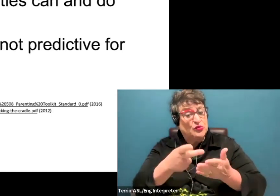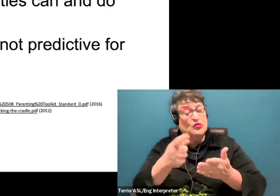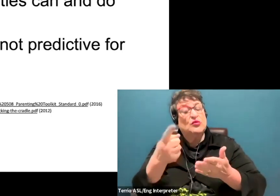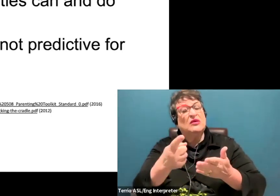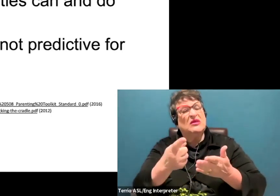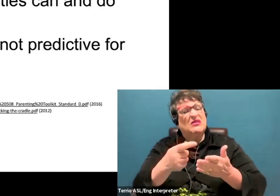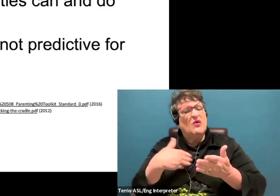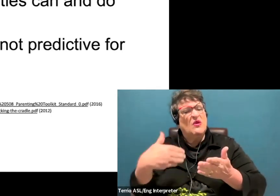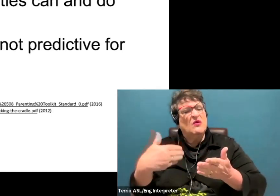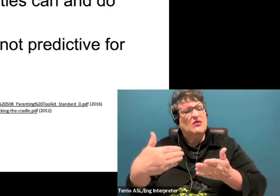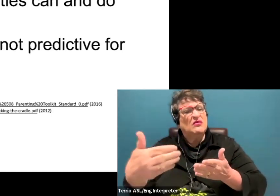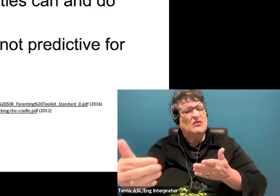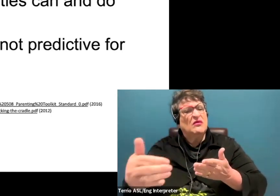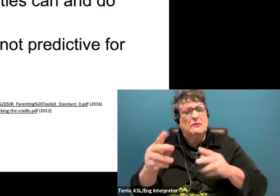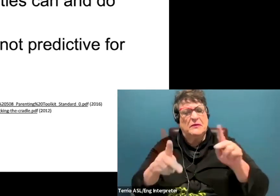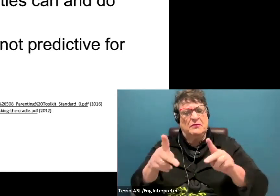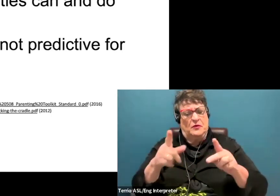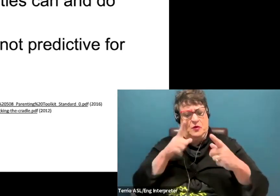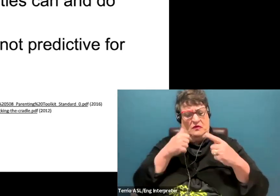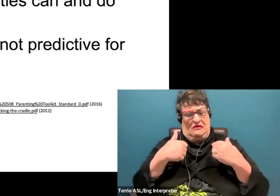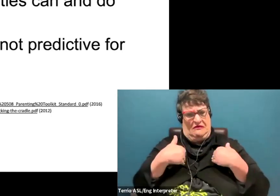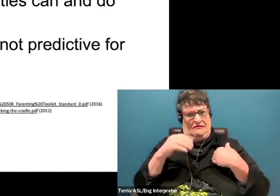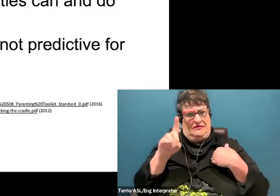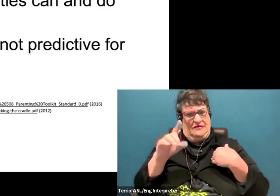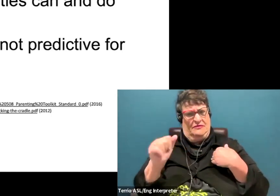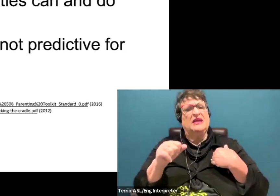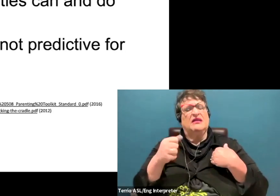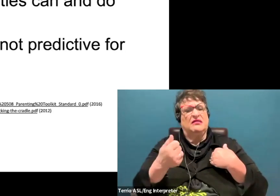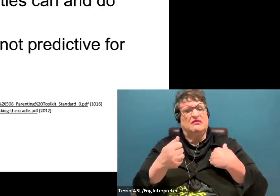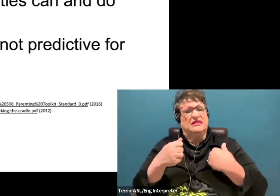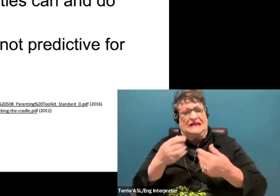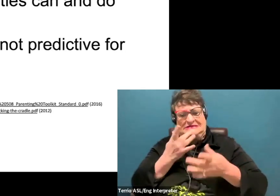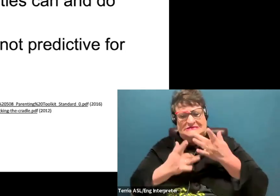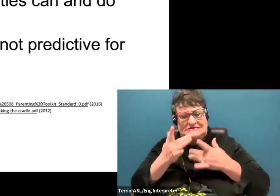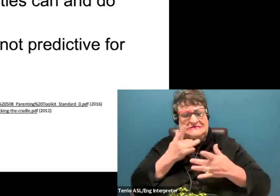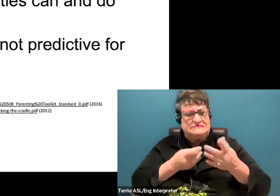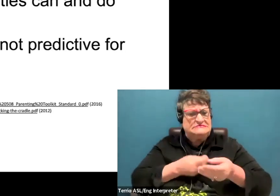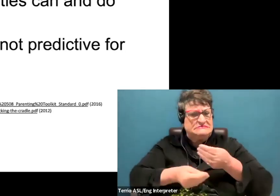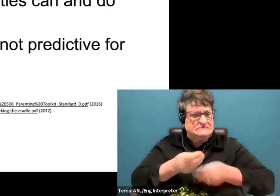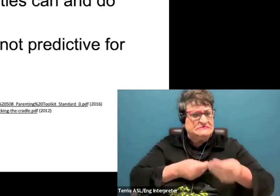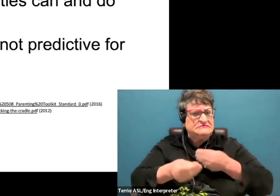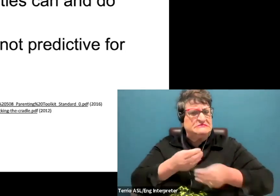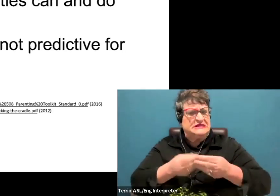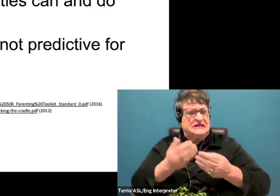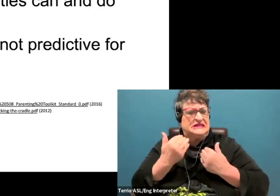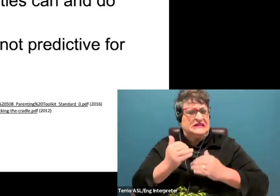with disabilities are also low income, have limited resources, and so because of poverty,